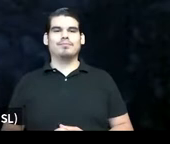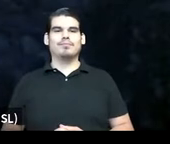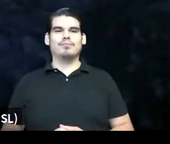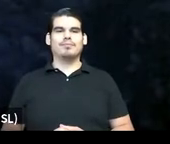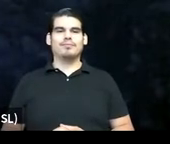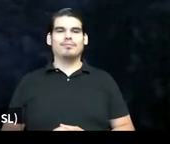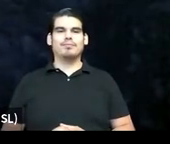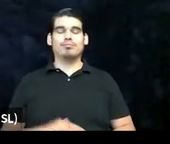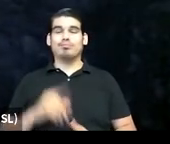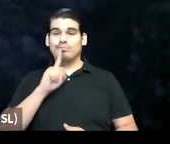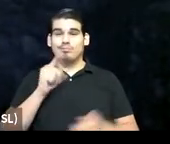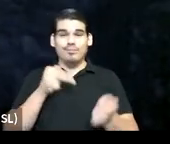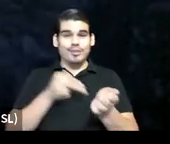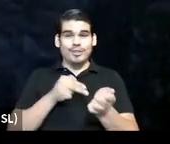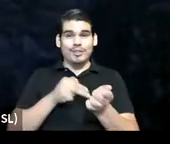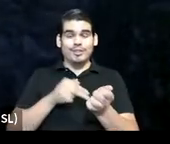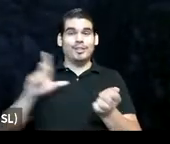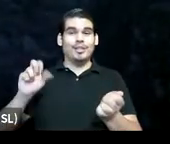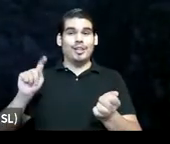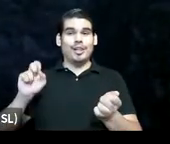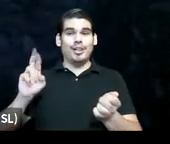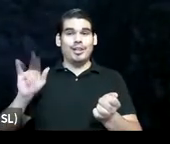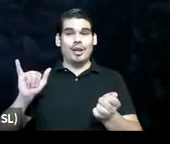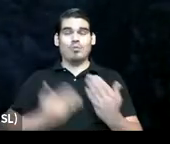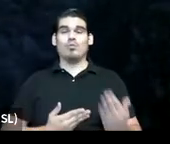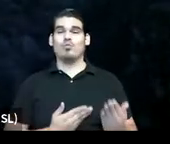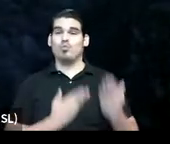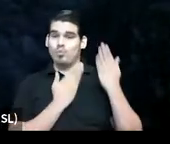community colleges that I've been that has been implemented is hurting a lot of students.